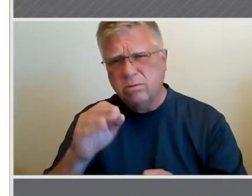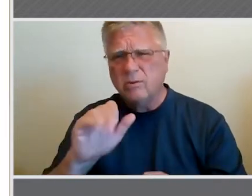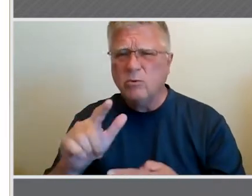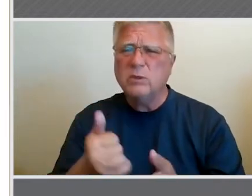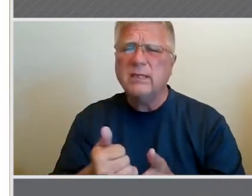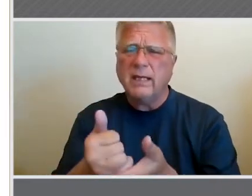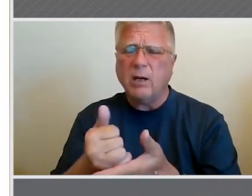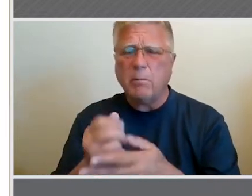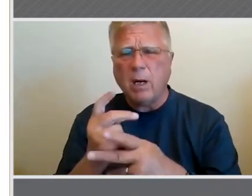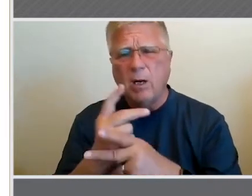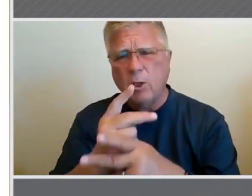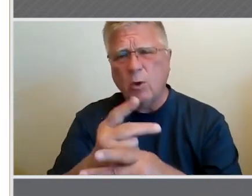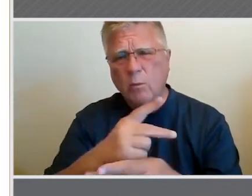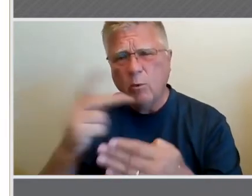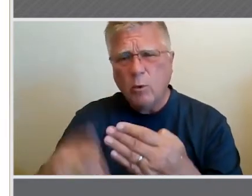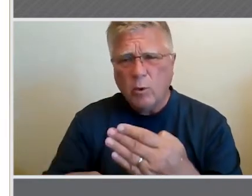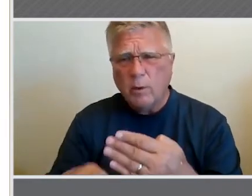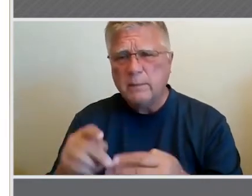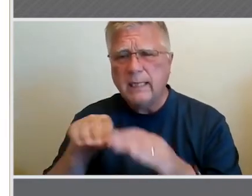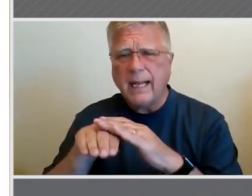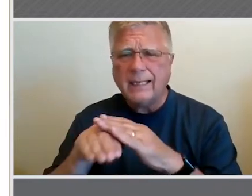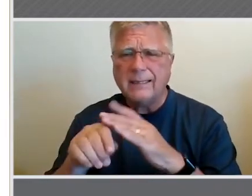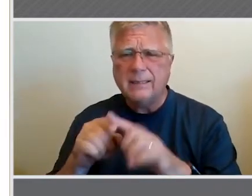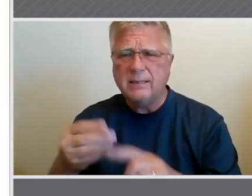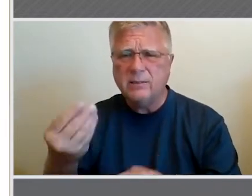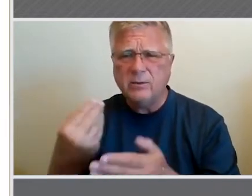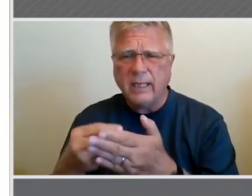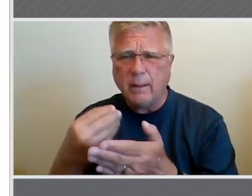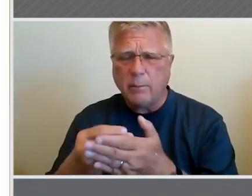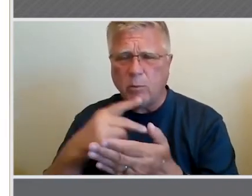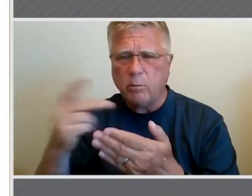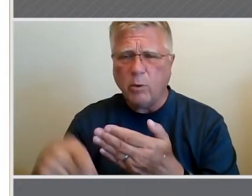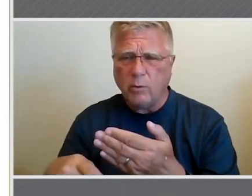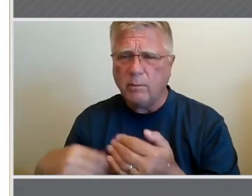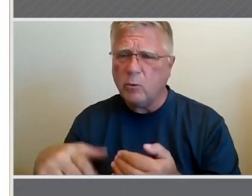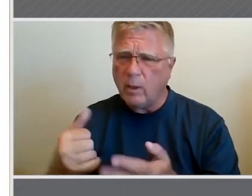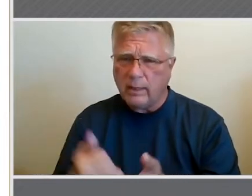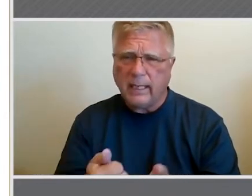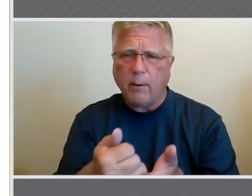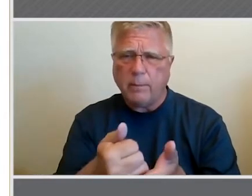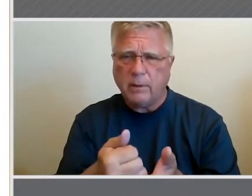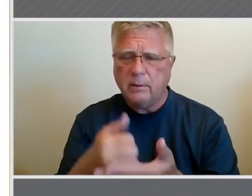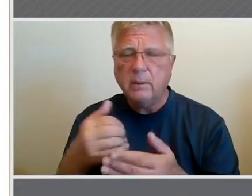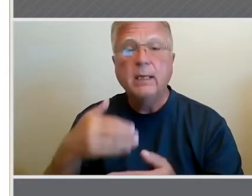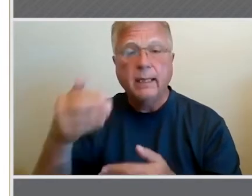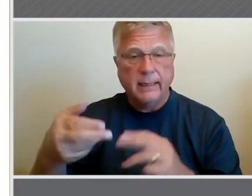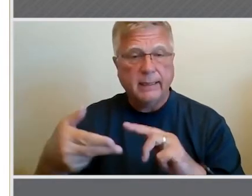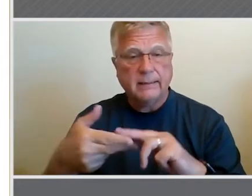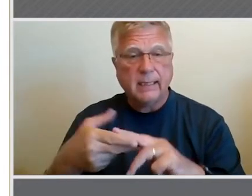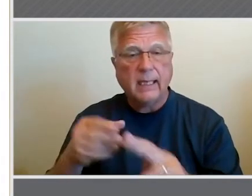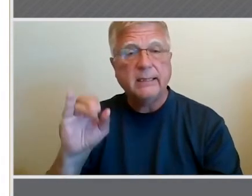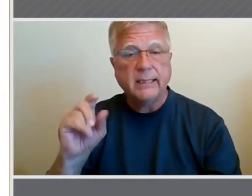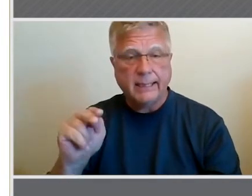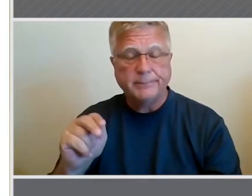that access to capital programs are for part of that here in the next slide, Shana.